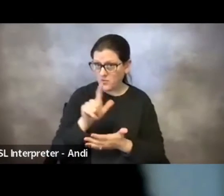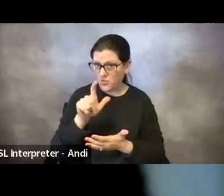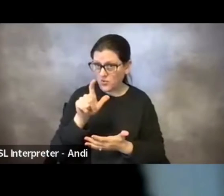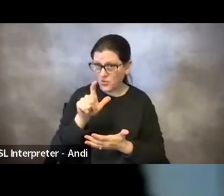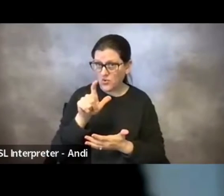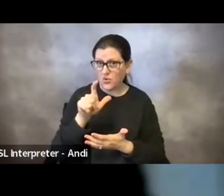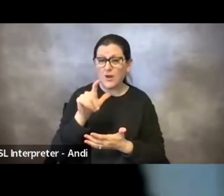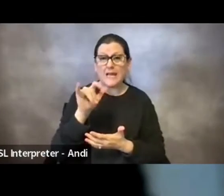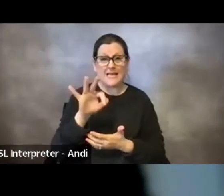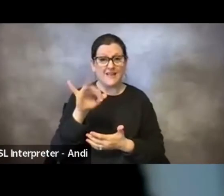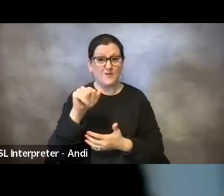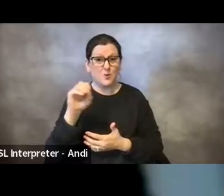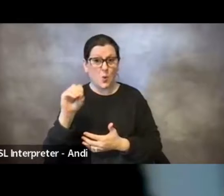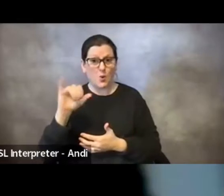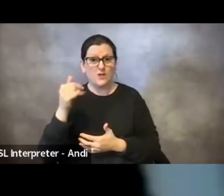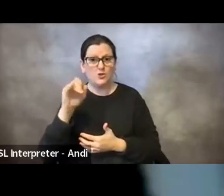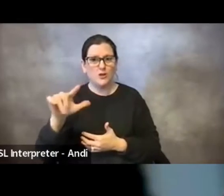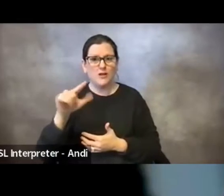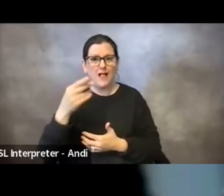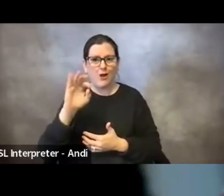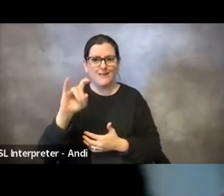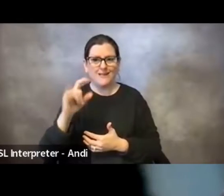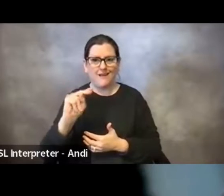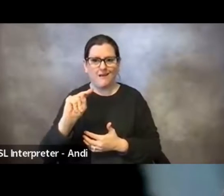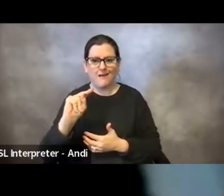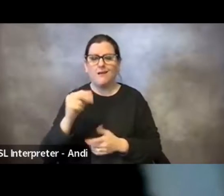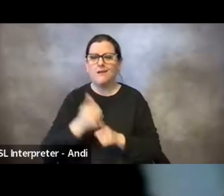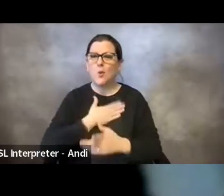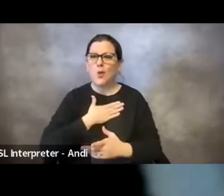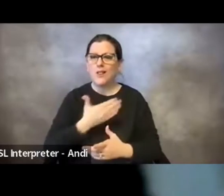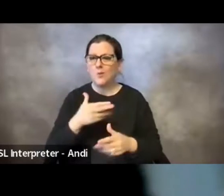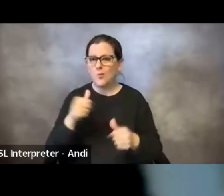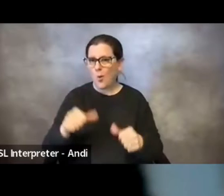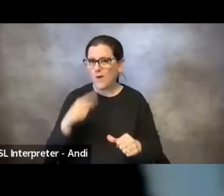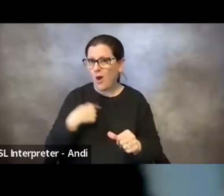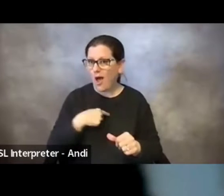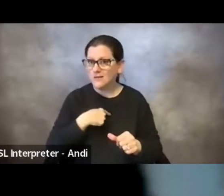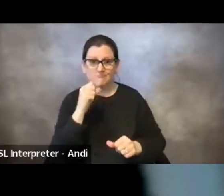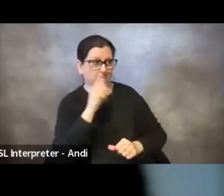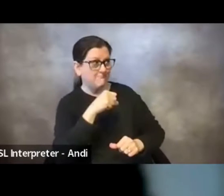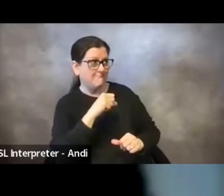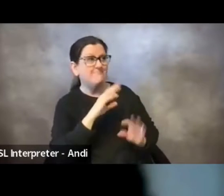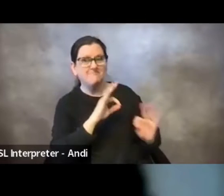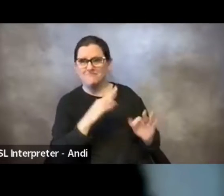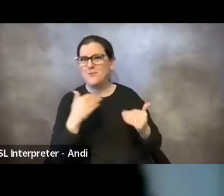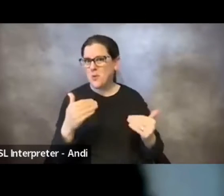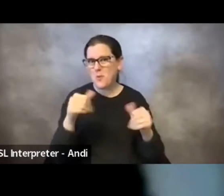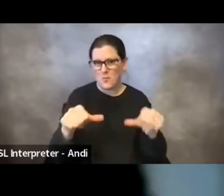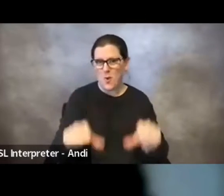says she can post it for us, because we have a link to it. Okay, Jill, please do post that white paper. Thank you for that.